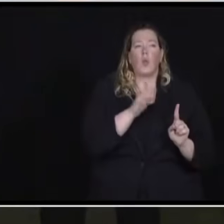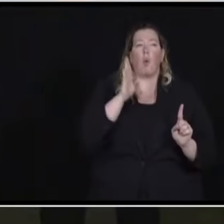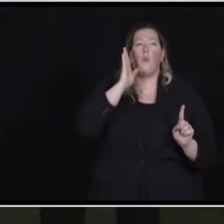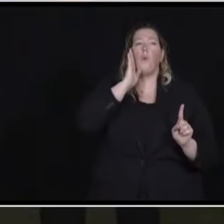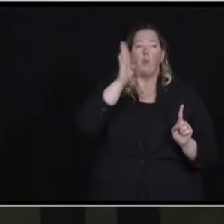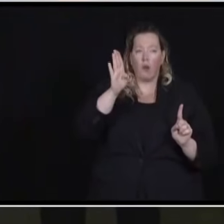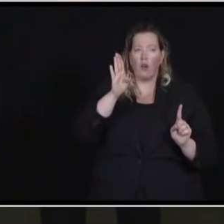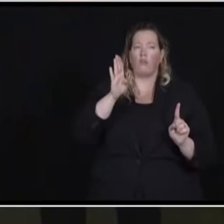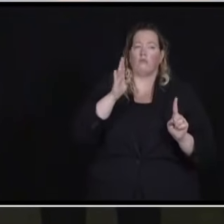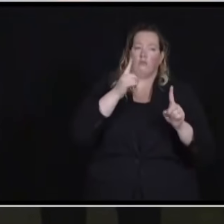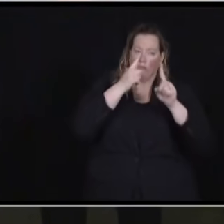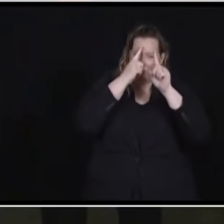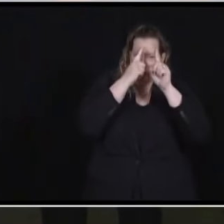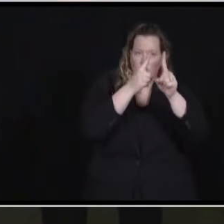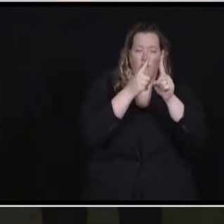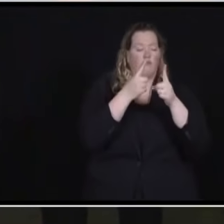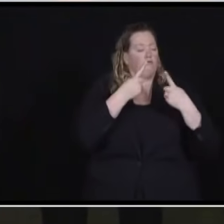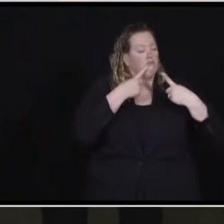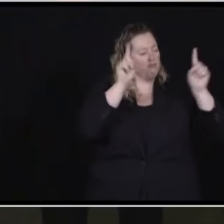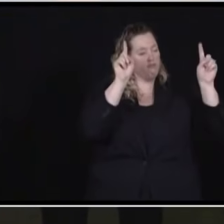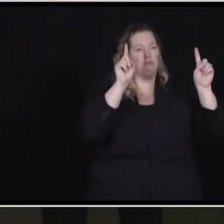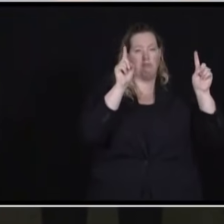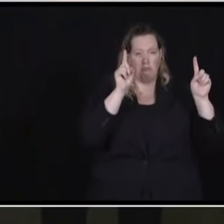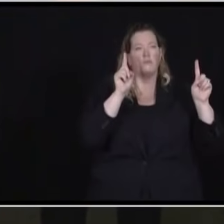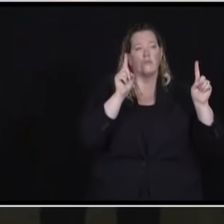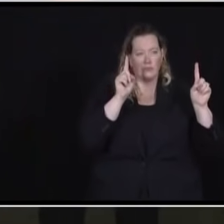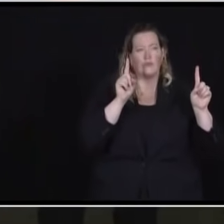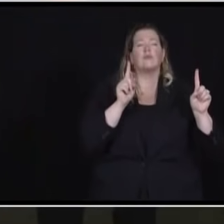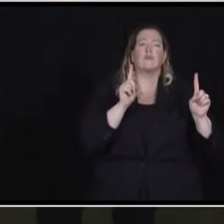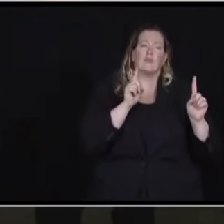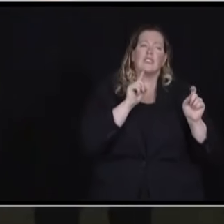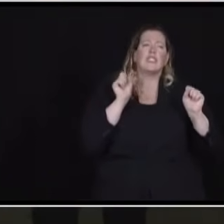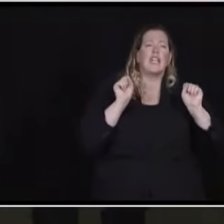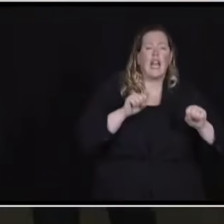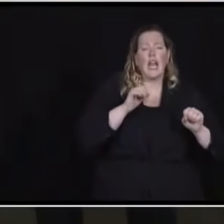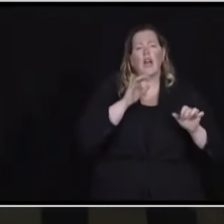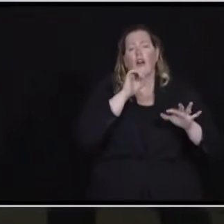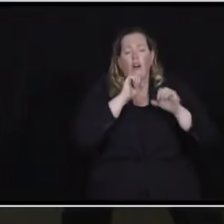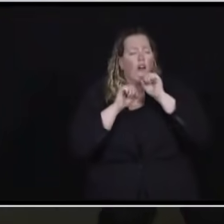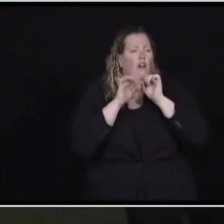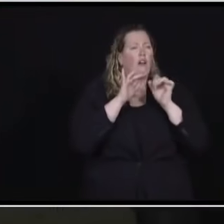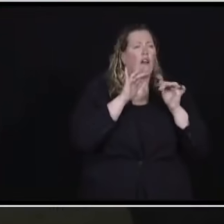an additional million vaccinations, and I will pass it over to the minister, I will tell